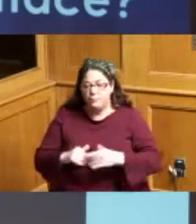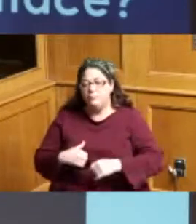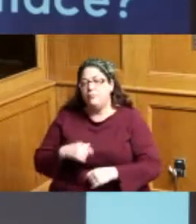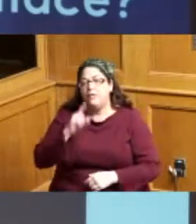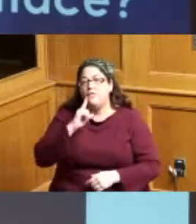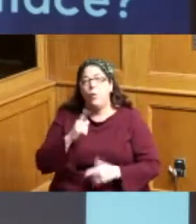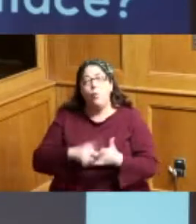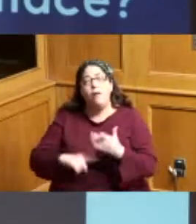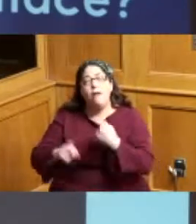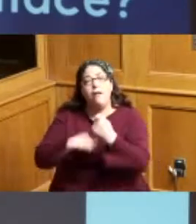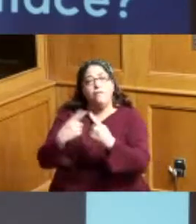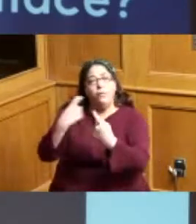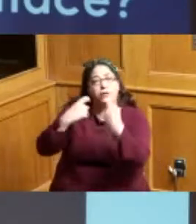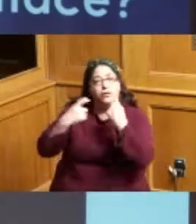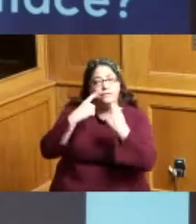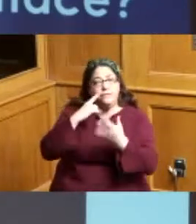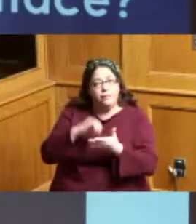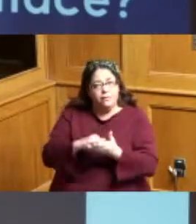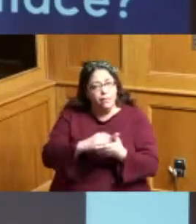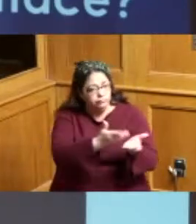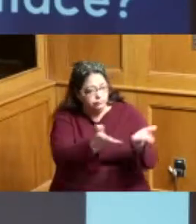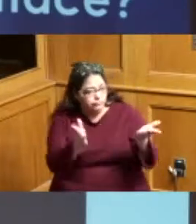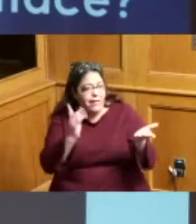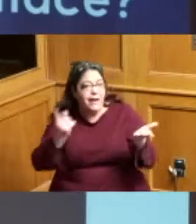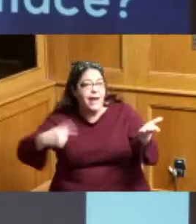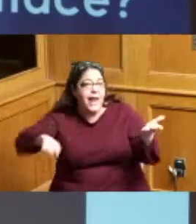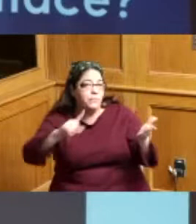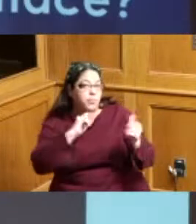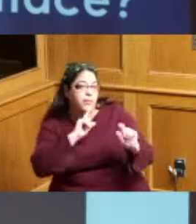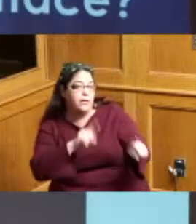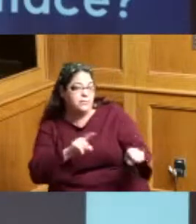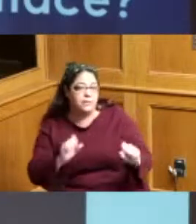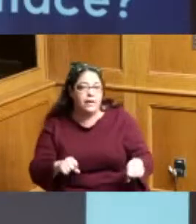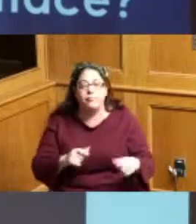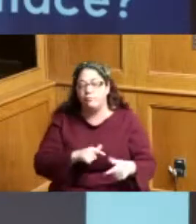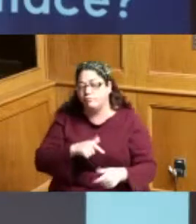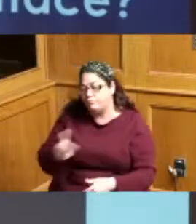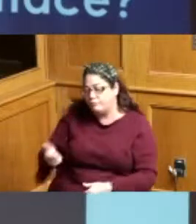at a future presentation most likely next week so with that I'll introduce Karen Ball thank you